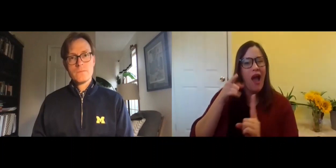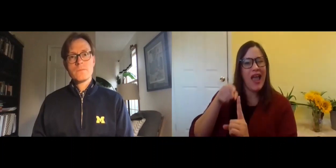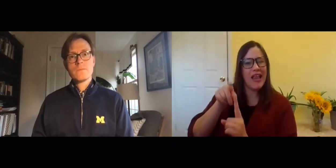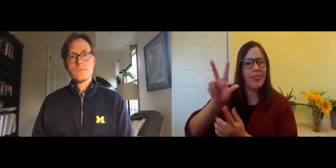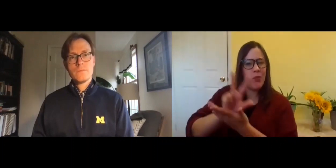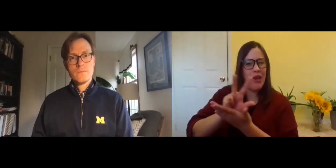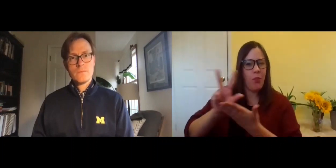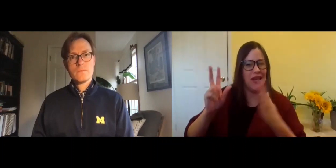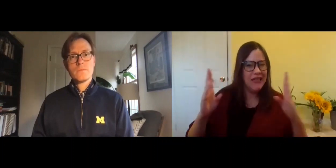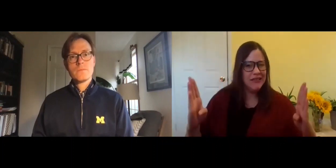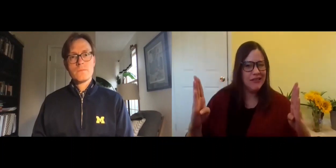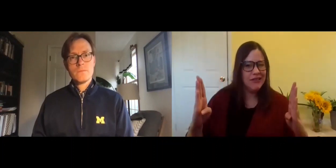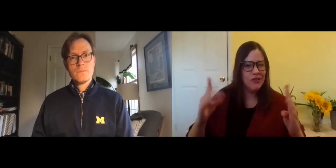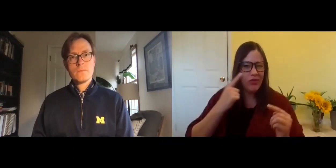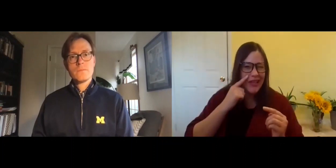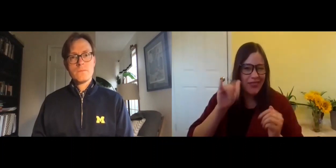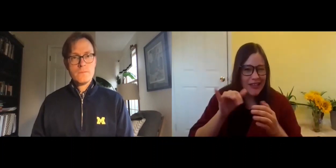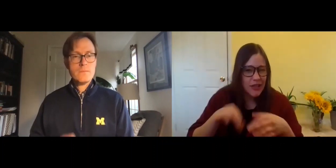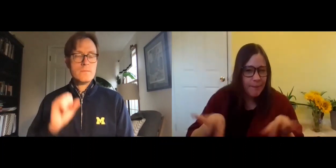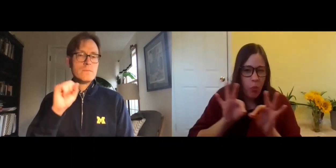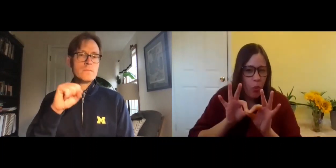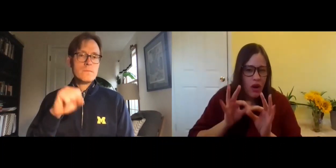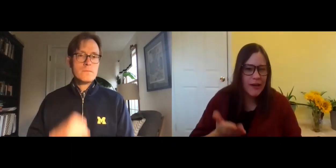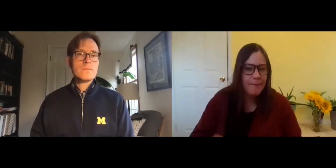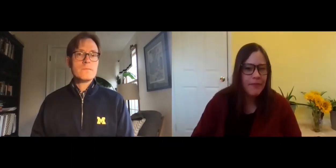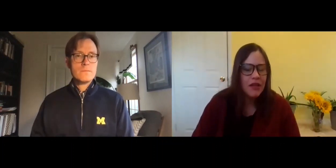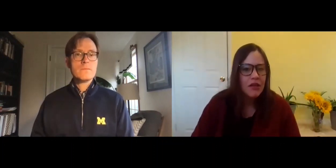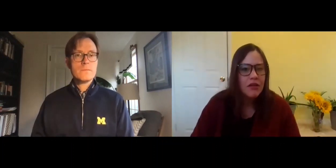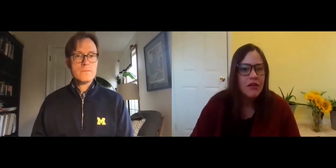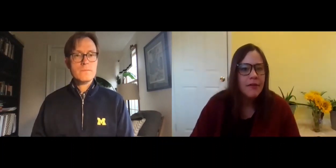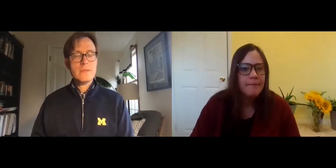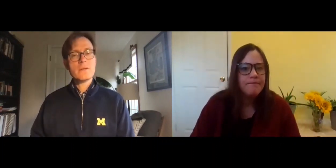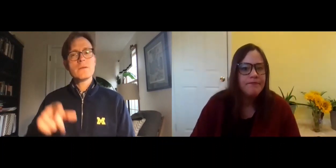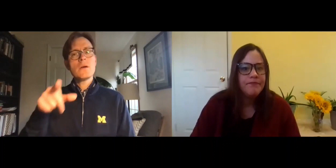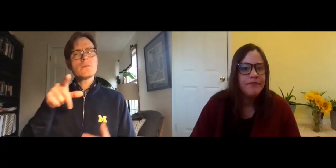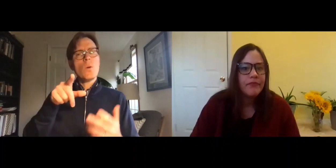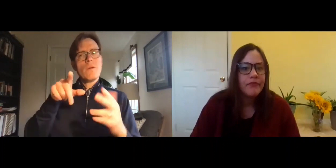on indoor social gatherings and other group activities. Why is three weeks an important timeline?